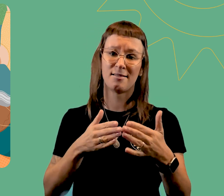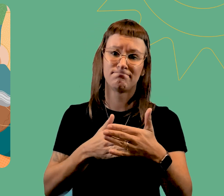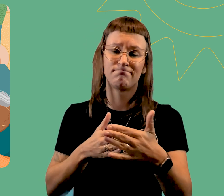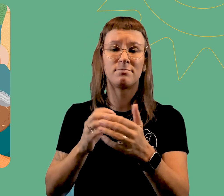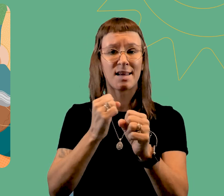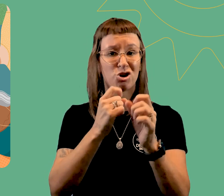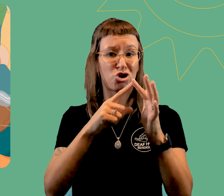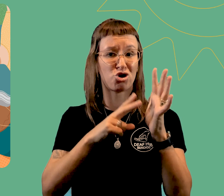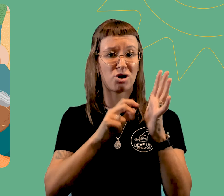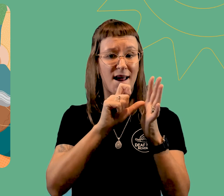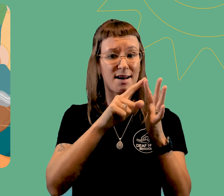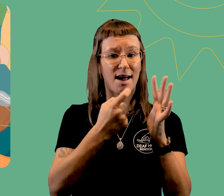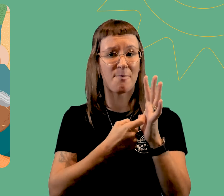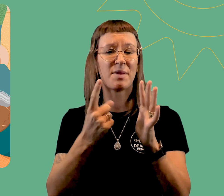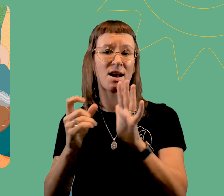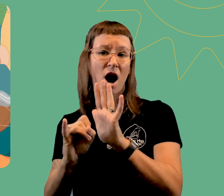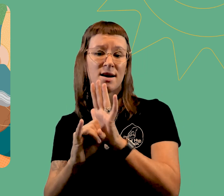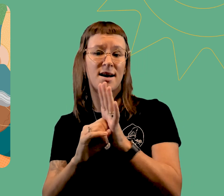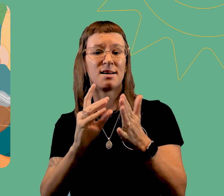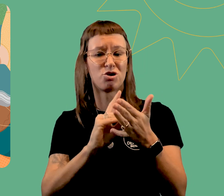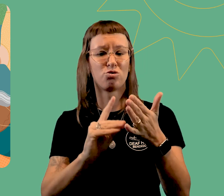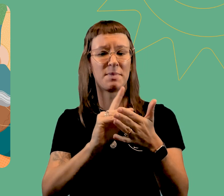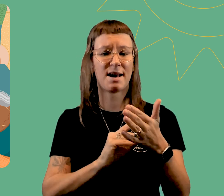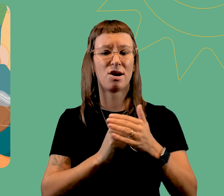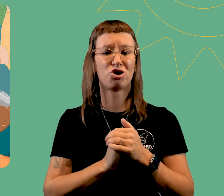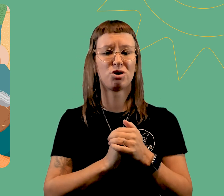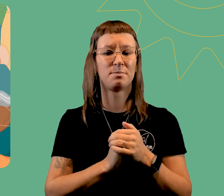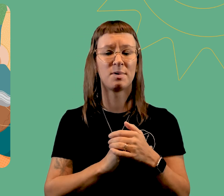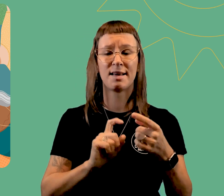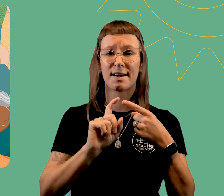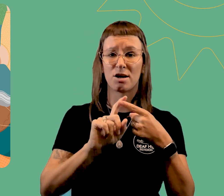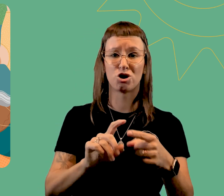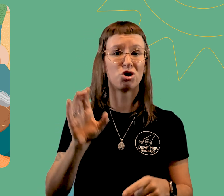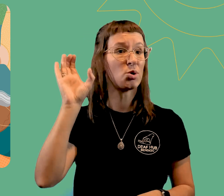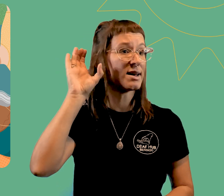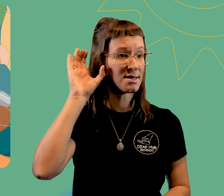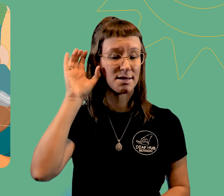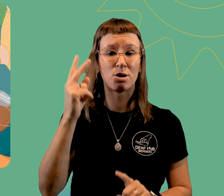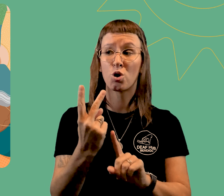experience gender and identity discrimination and continue to listen, reflect, and learn as